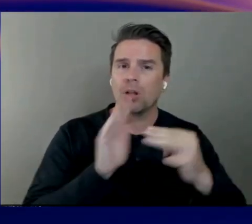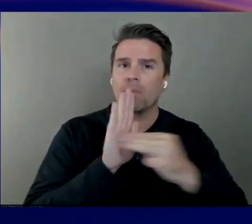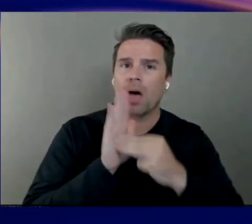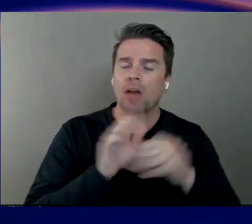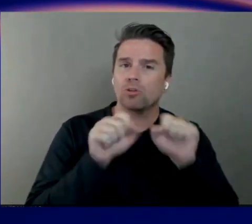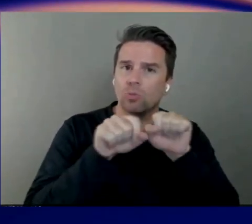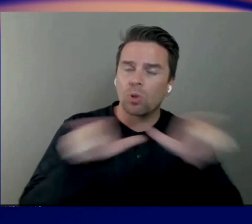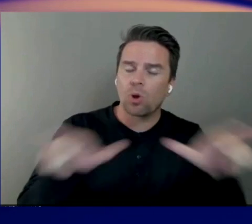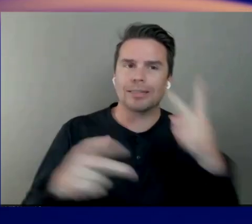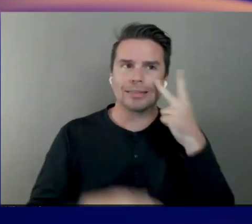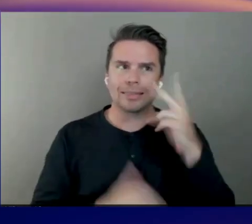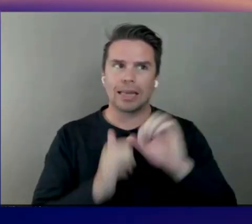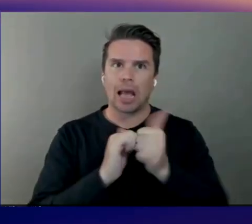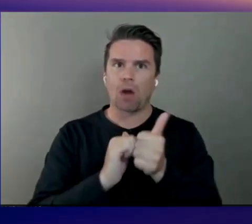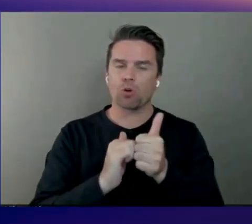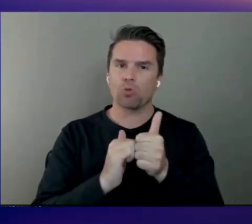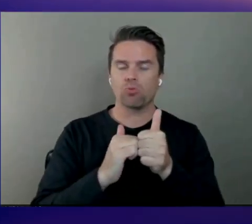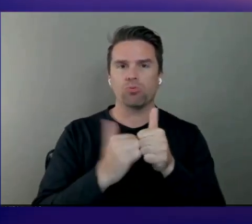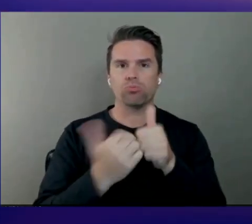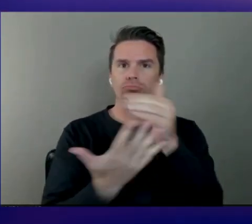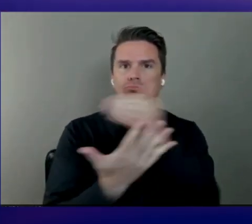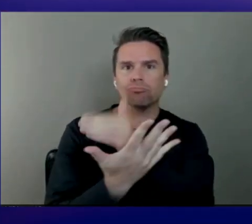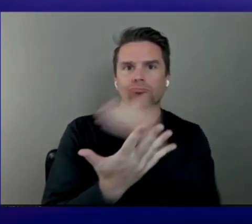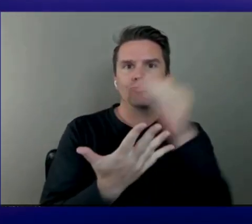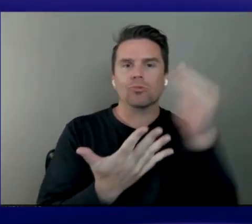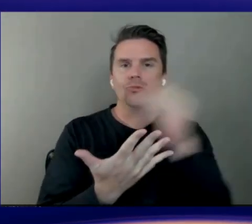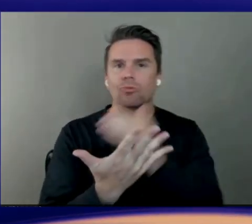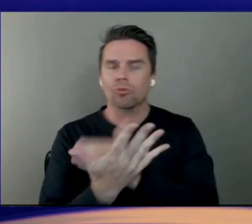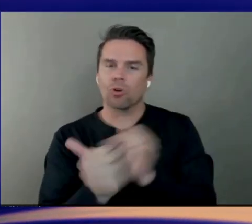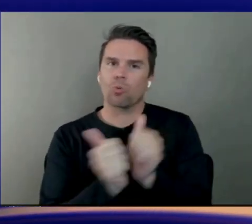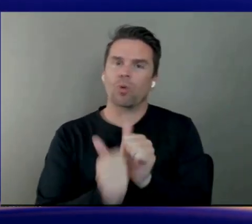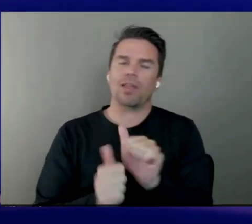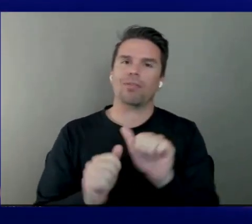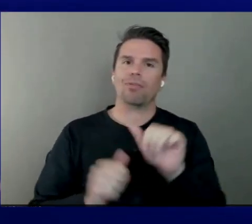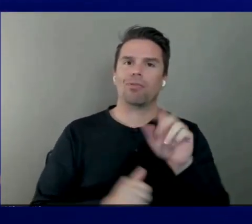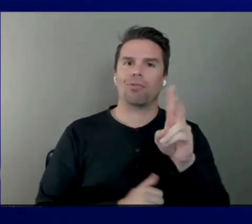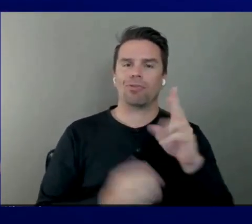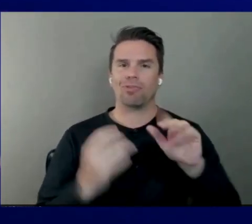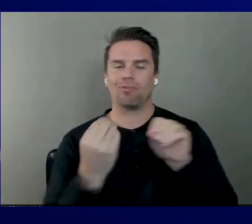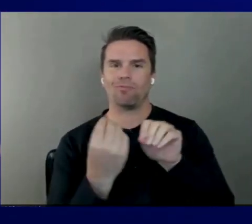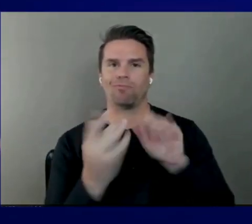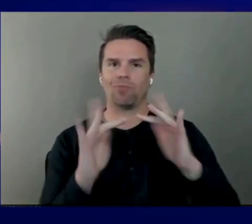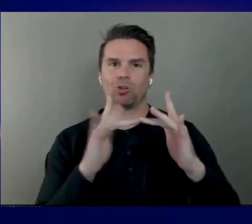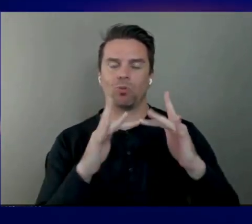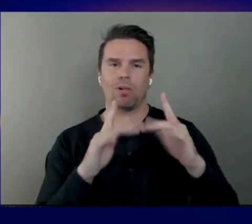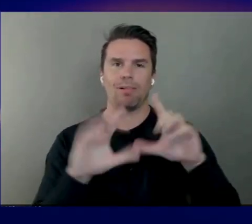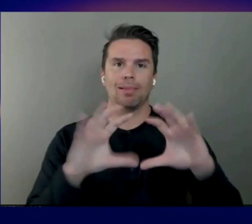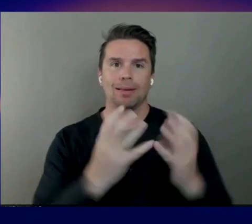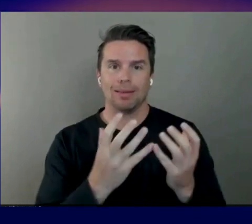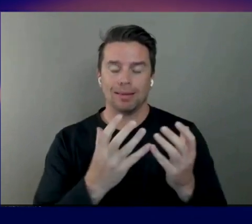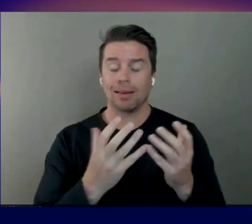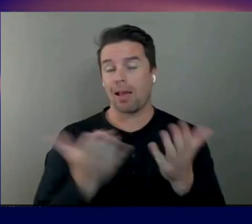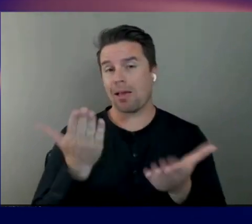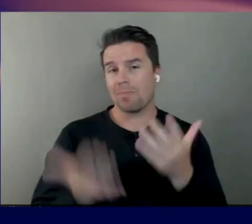And that might get us a ticket to re:Invent or, you know, we can get any of the prizes that you all mentioned, right? So,